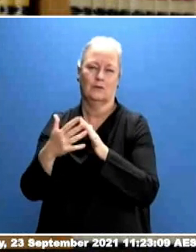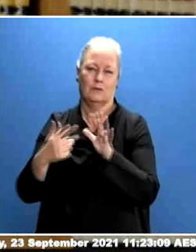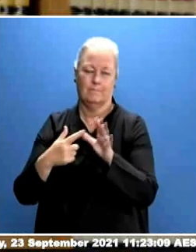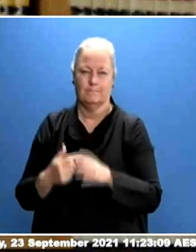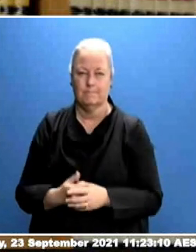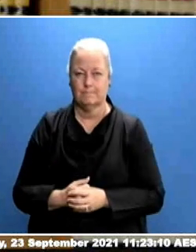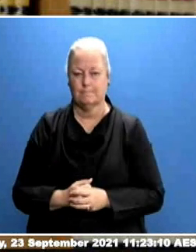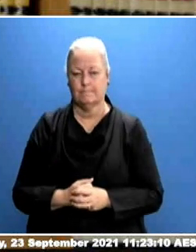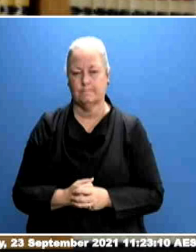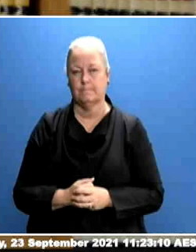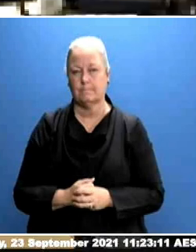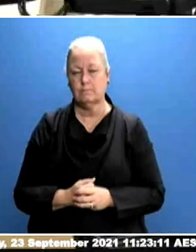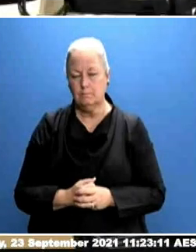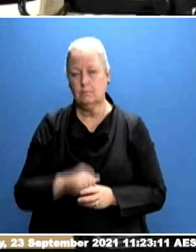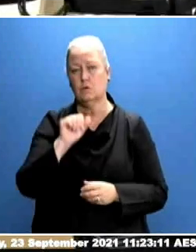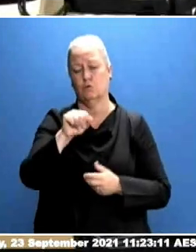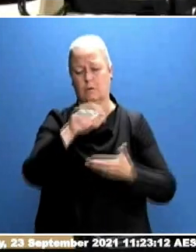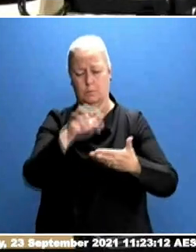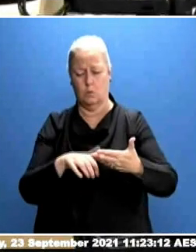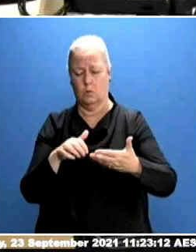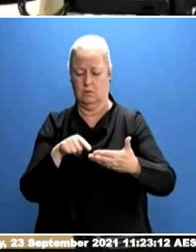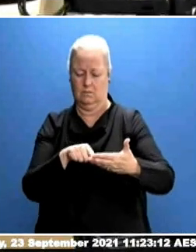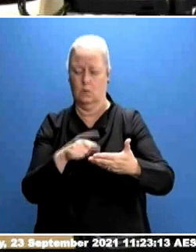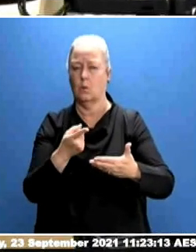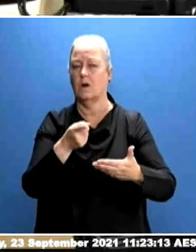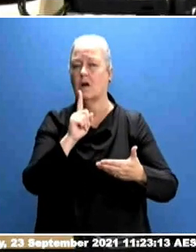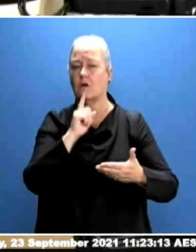Just going back then to your report at page 133, please,